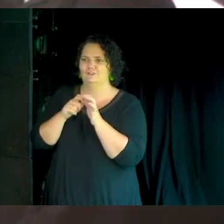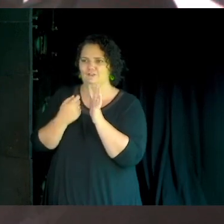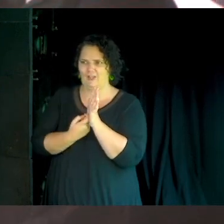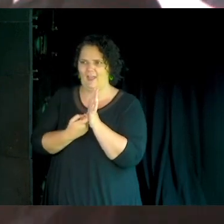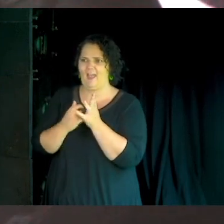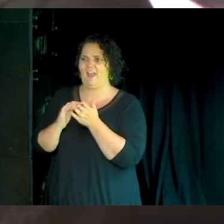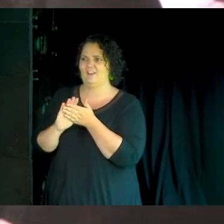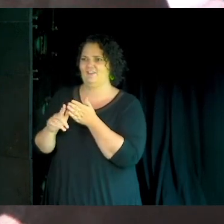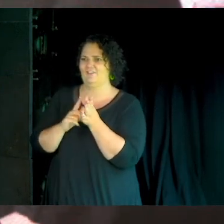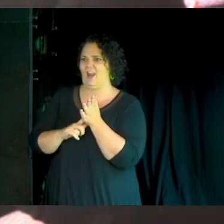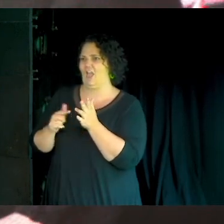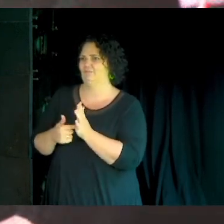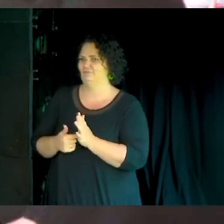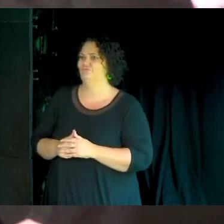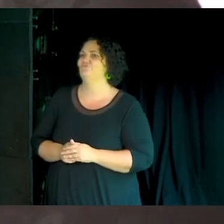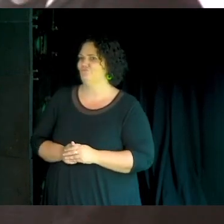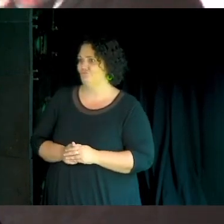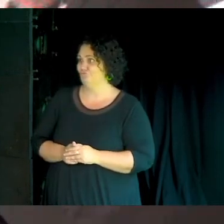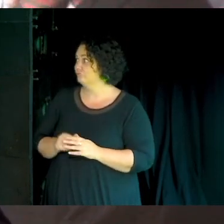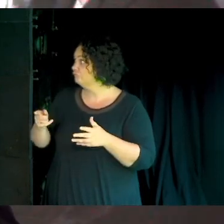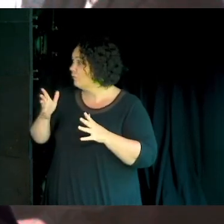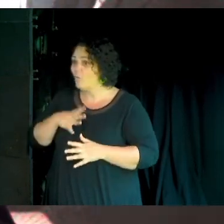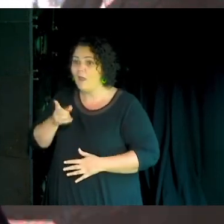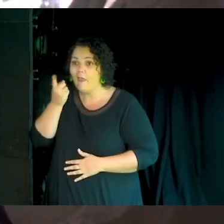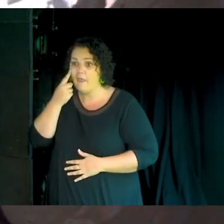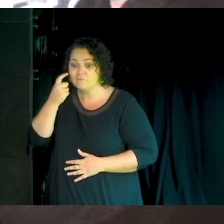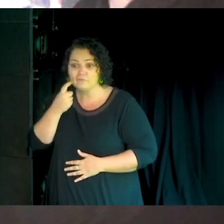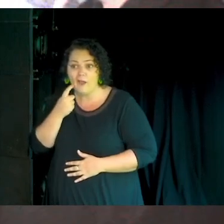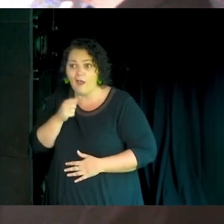do one while we're doing that are you okay with it I'm happy this is quite difficult you know